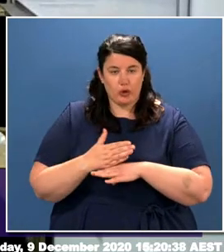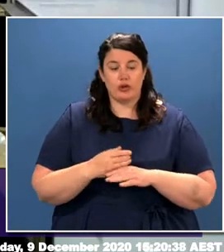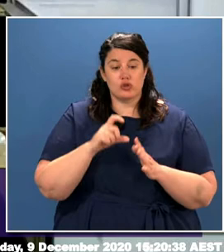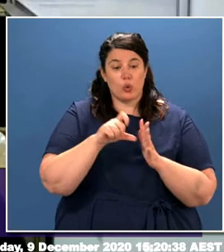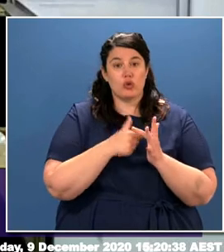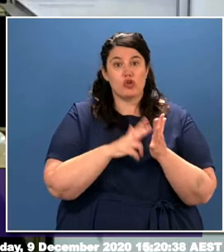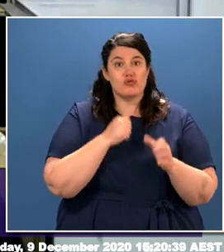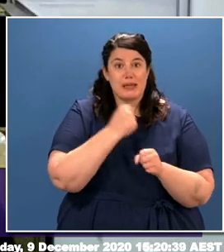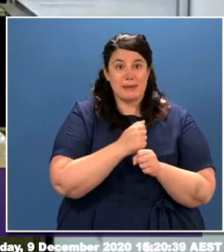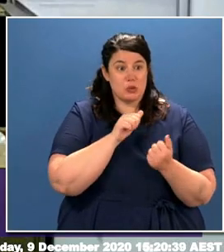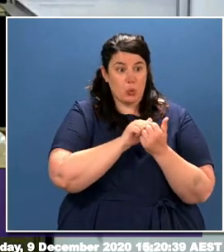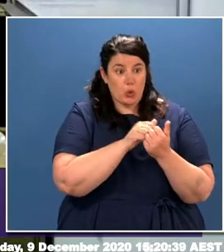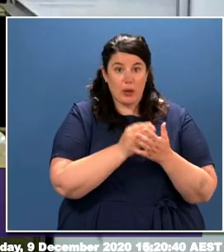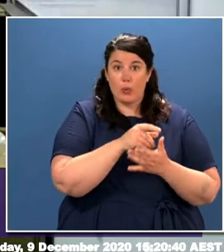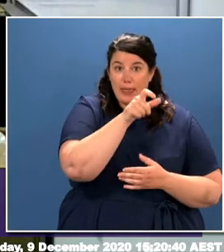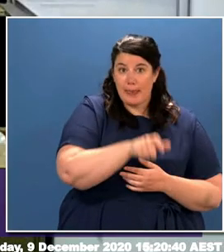working with individuals most closely to work.